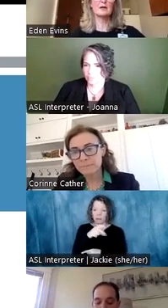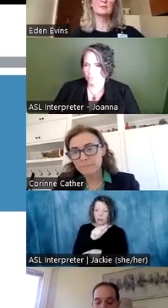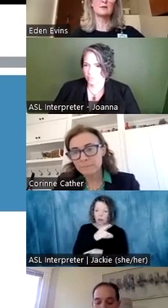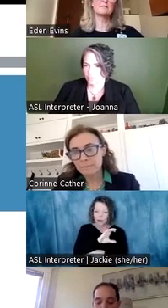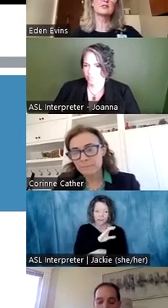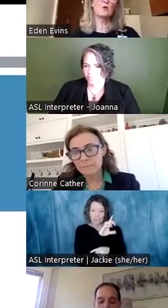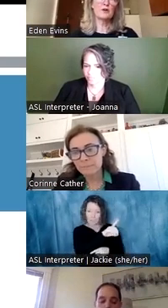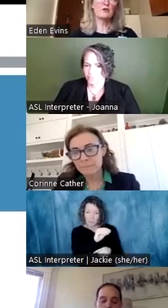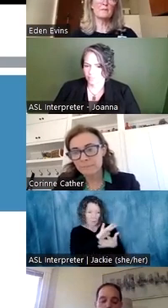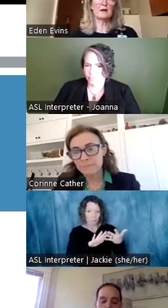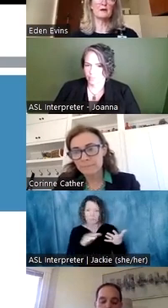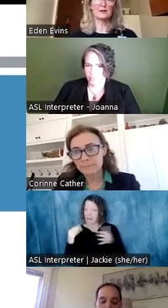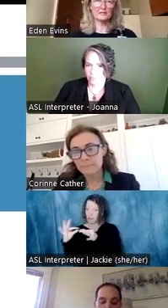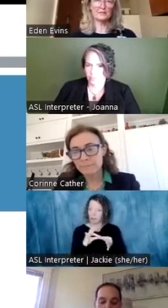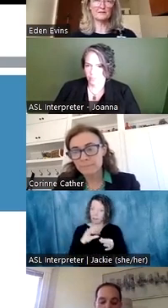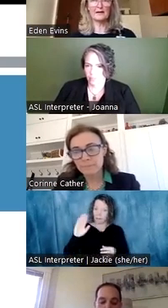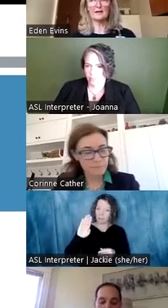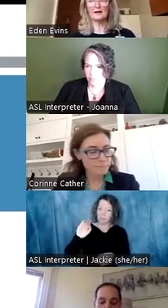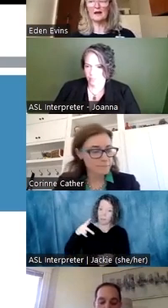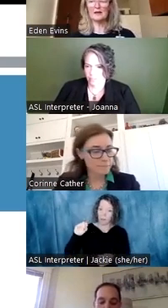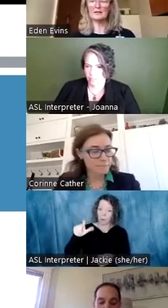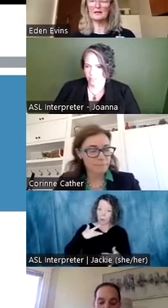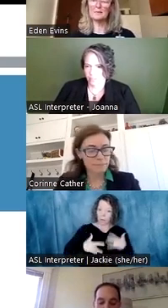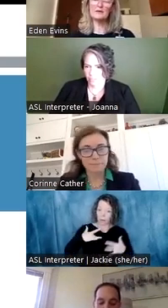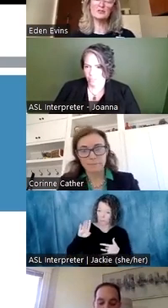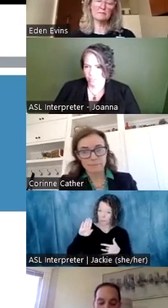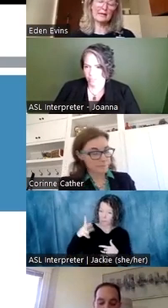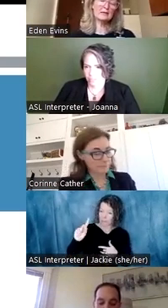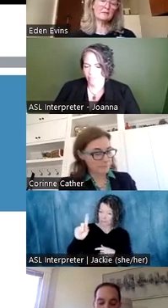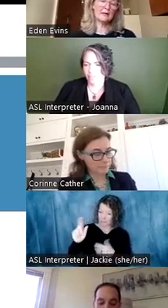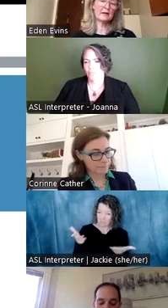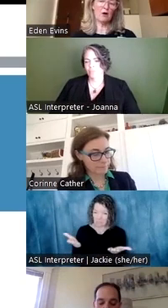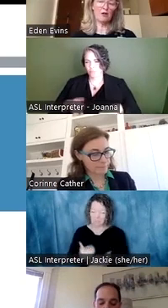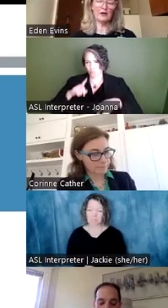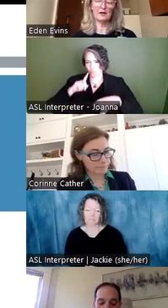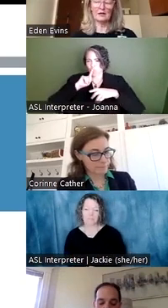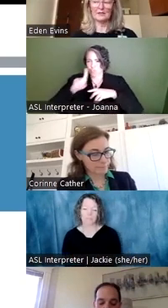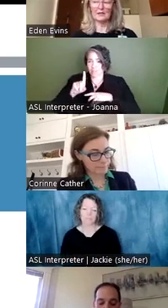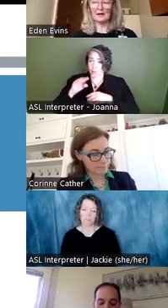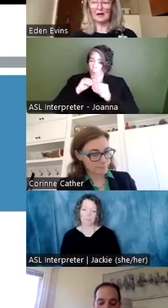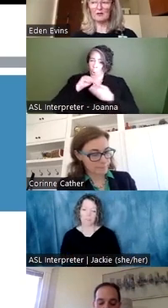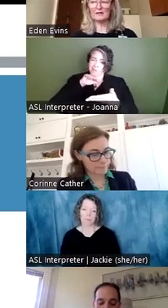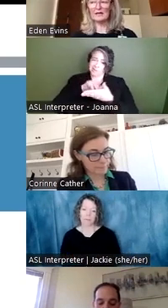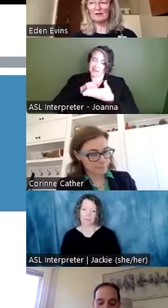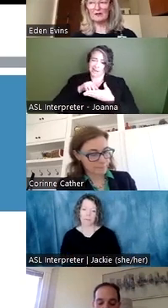It's much more known about schizophrenia. It appears to me, to meet all the criteria,